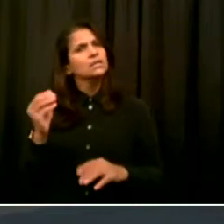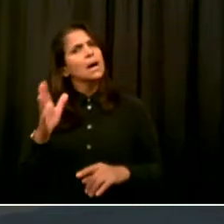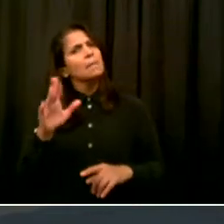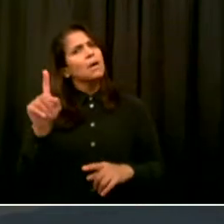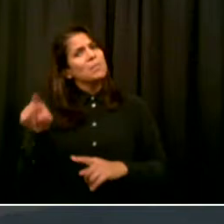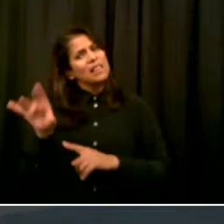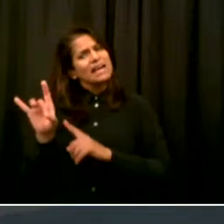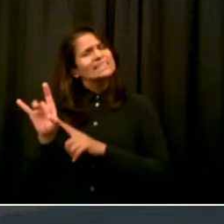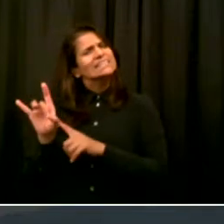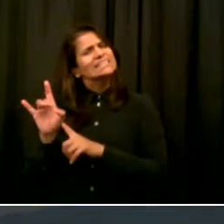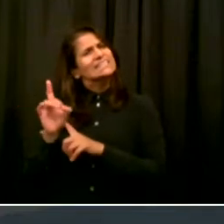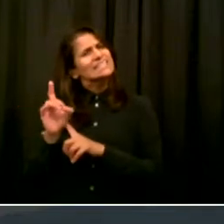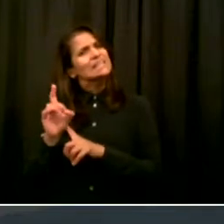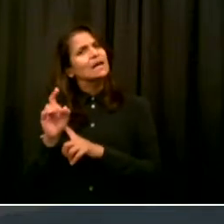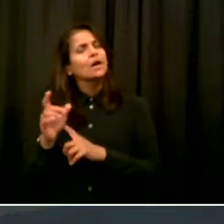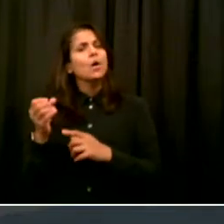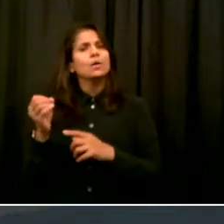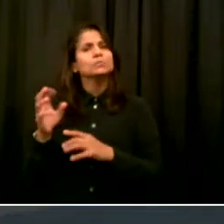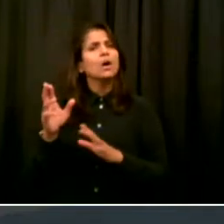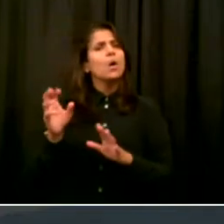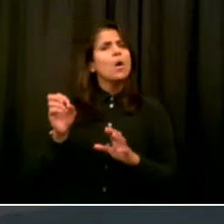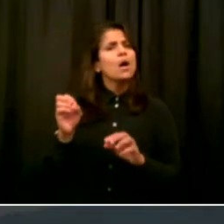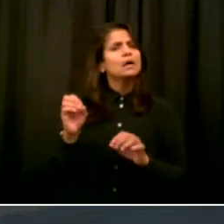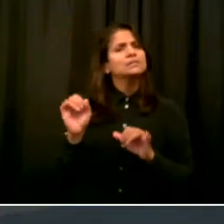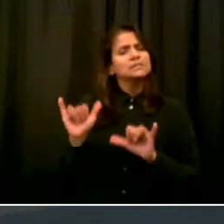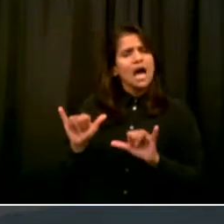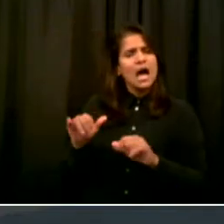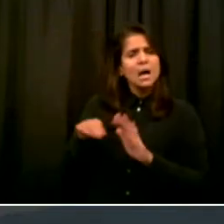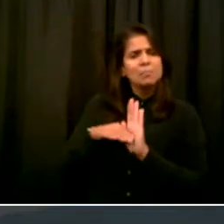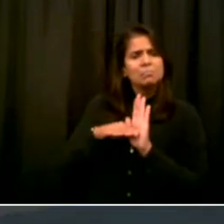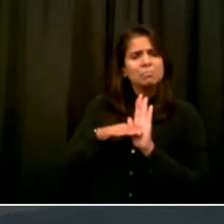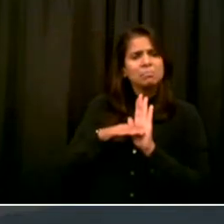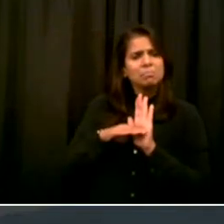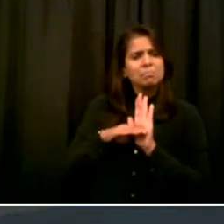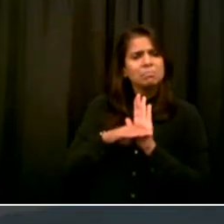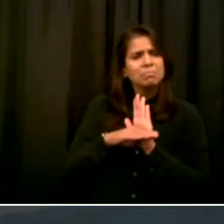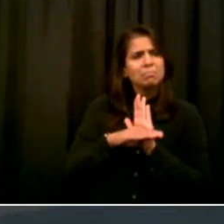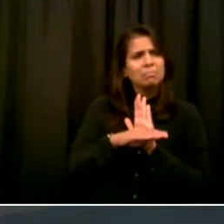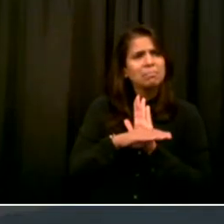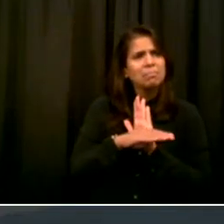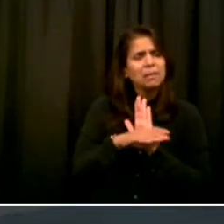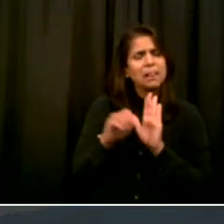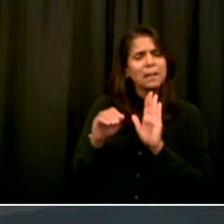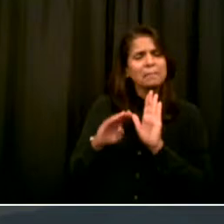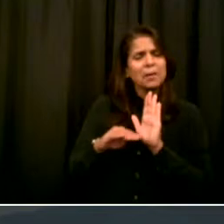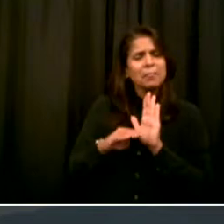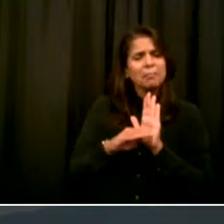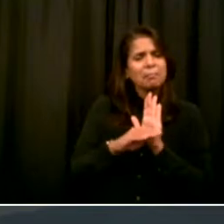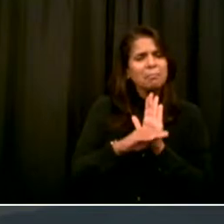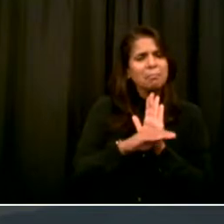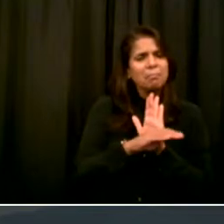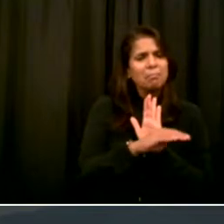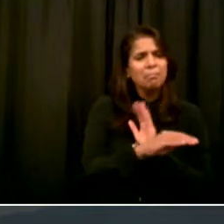NUMBER WE LOOK AT MOST CAREFULLY AS THE SEVEN DAY ROOILLNNAG VEVEGRAE WHICH IS 1.